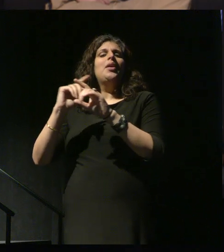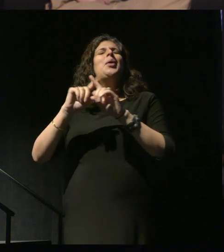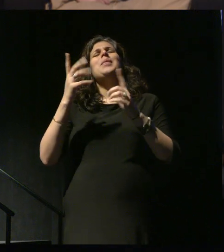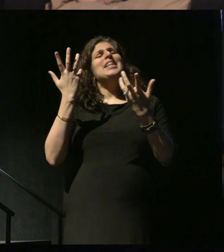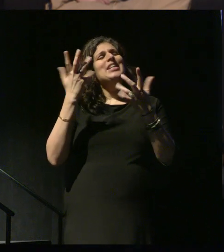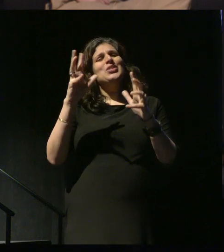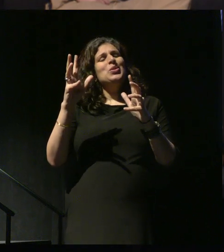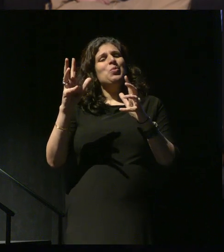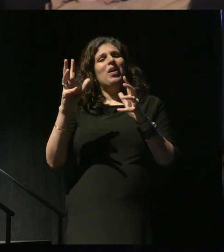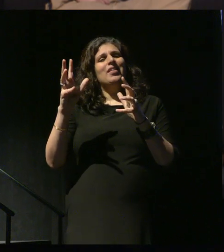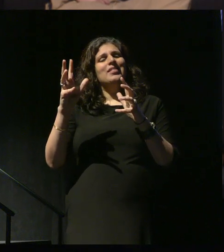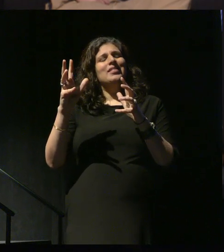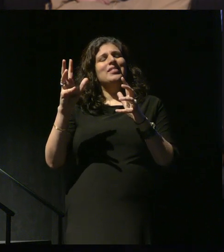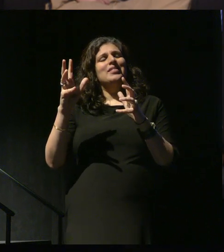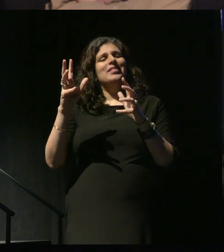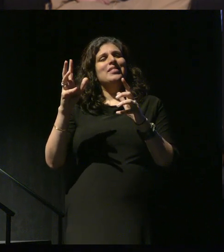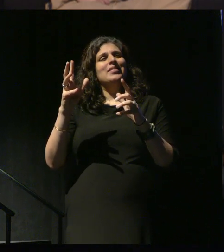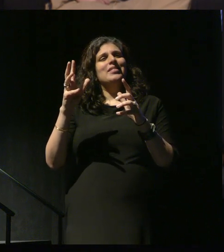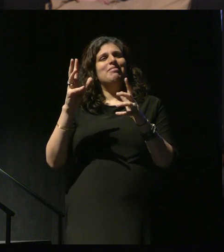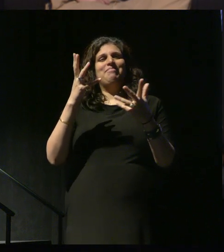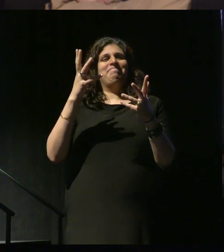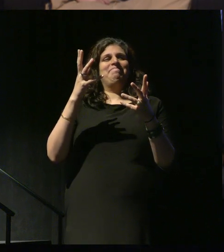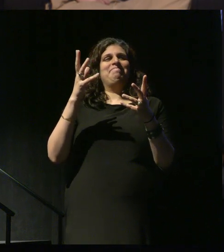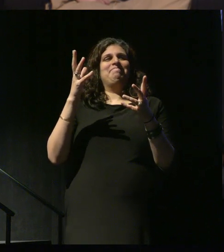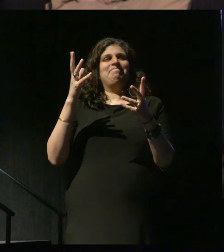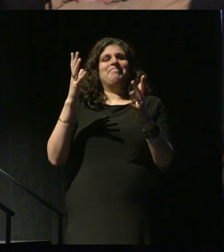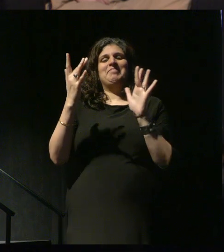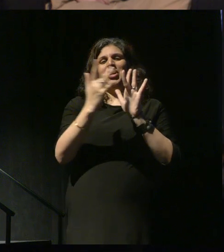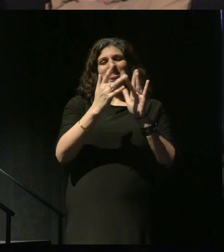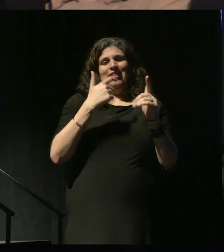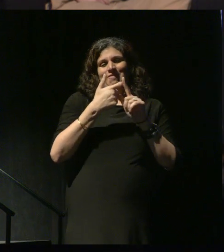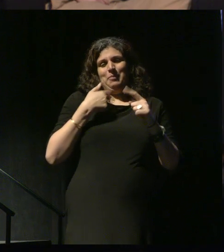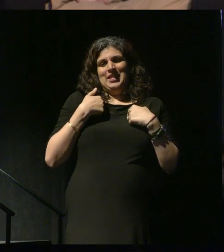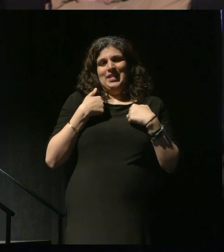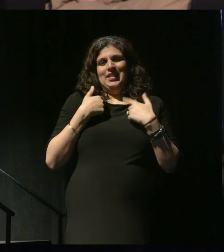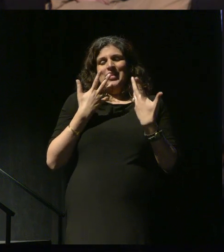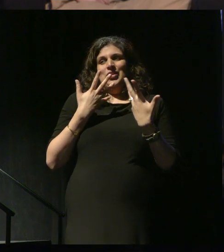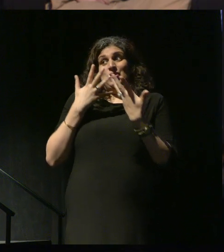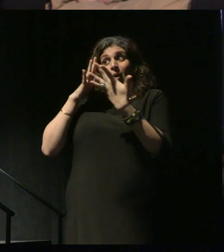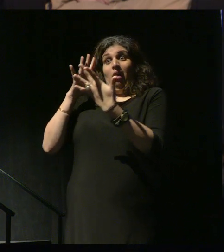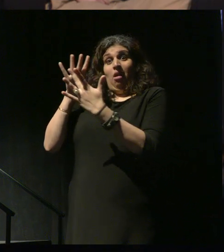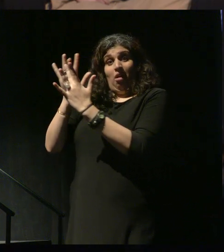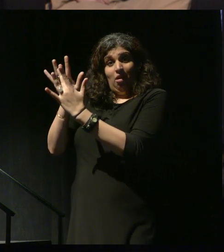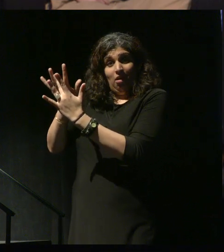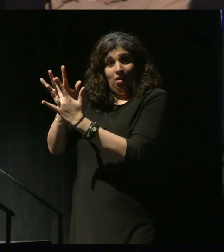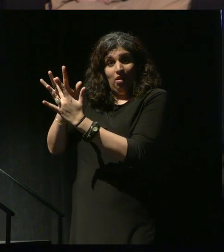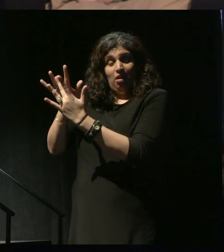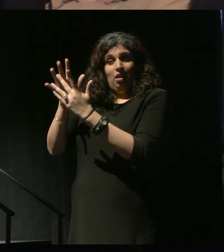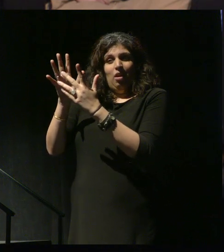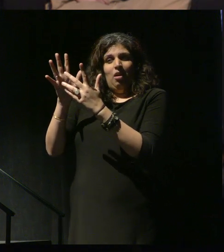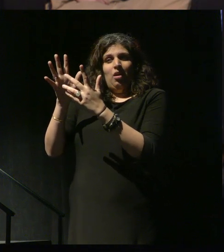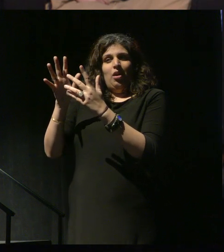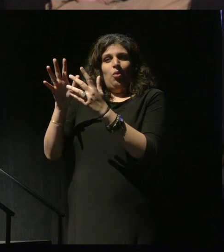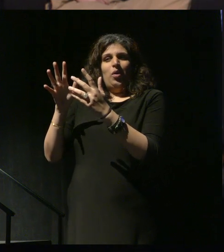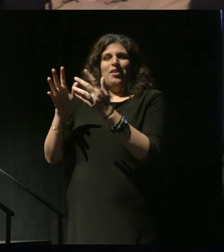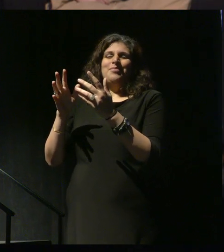Like, actually, like that would be, I think to have contacted him would've been more of a violation.